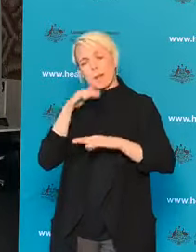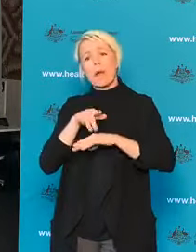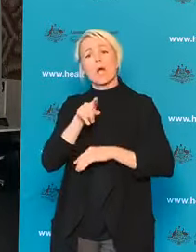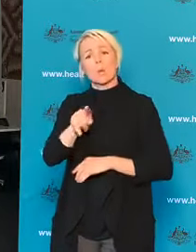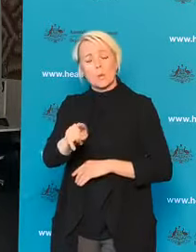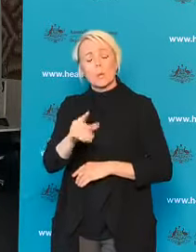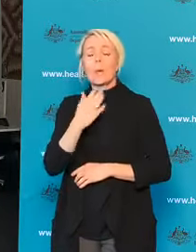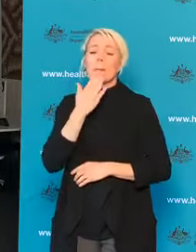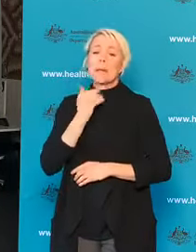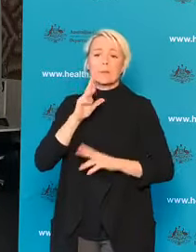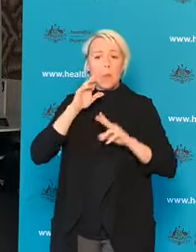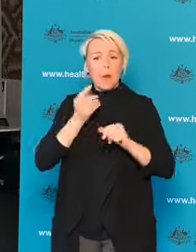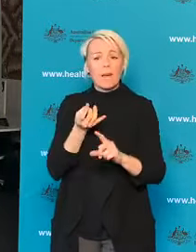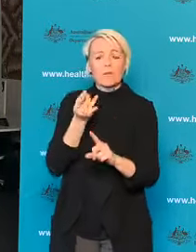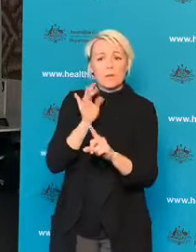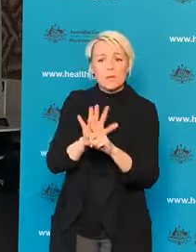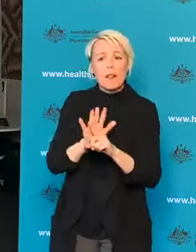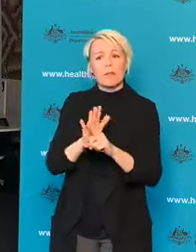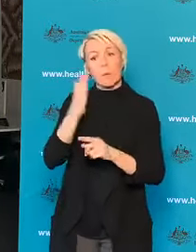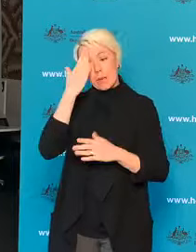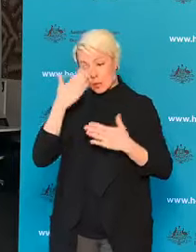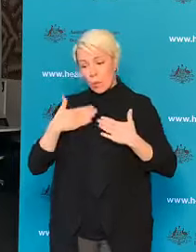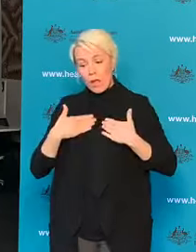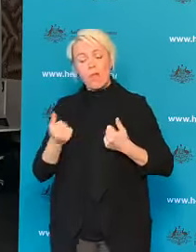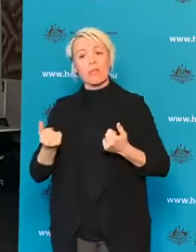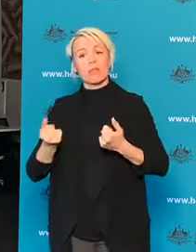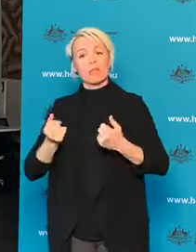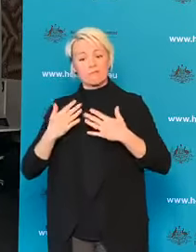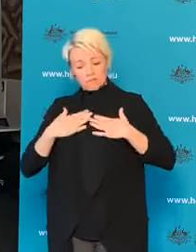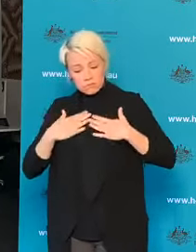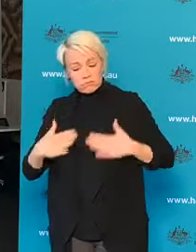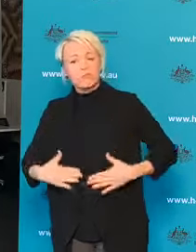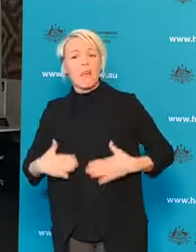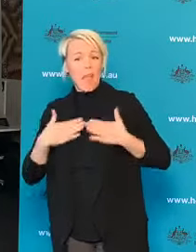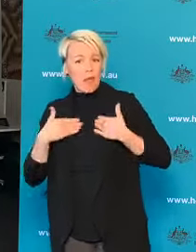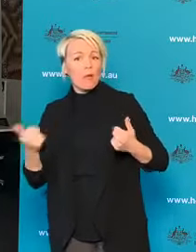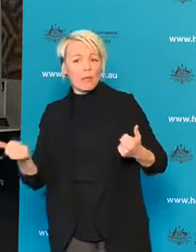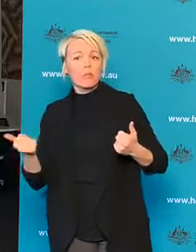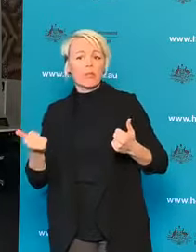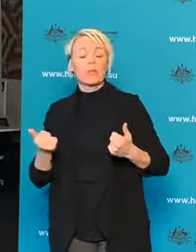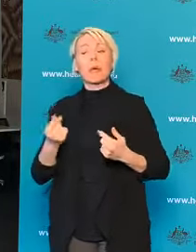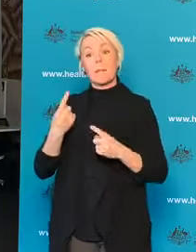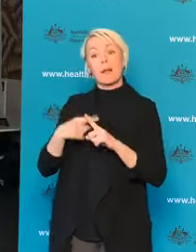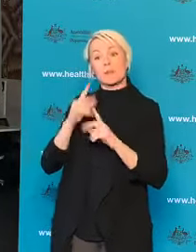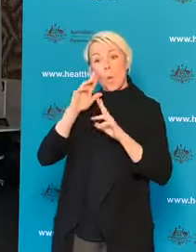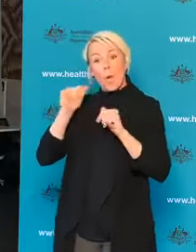your mental health, please continue to look after everyone who is sharing your household with you.